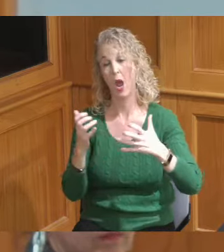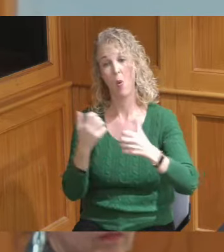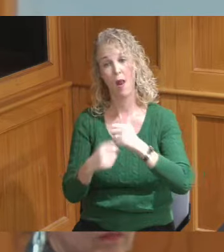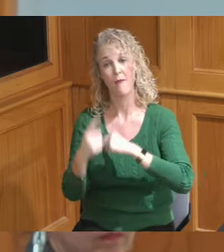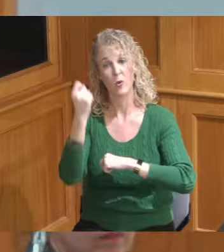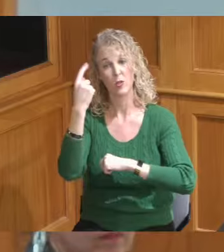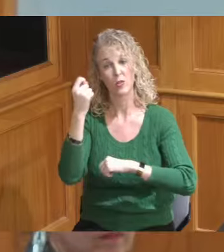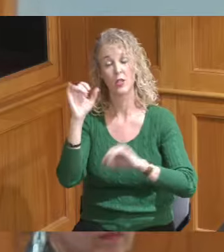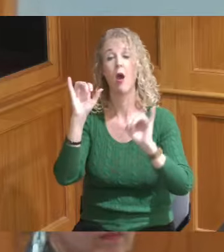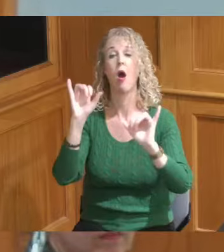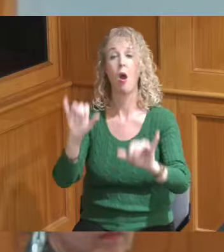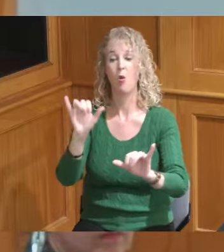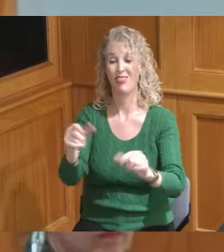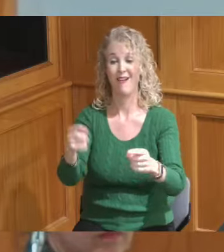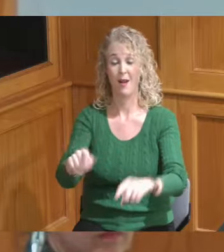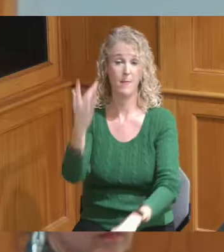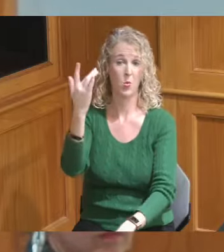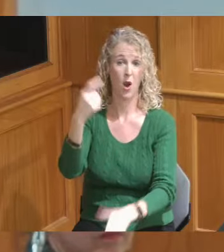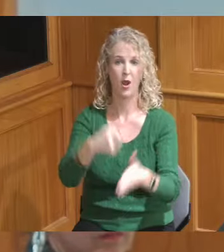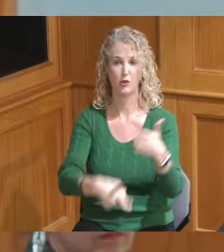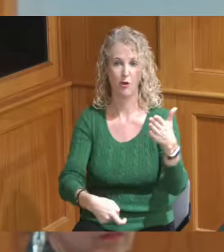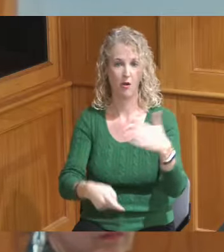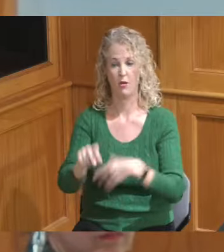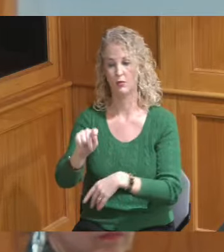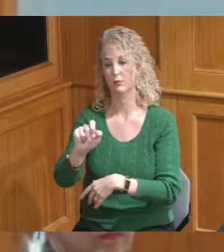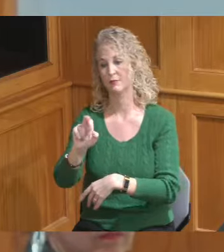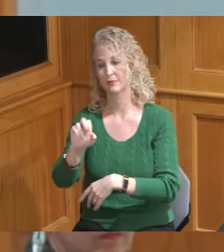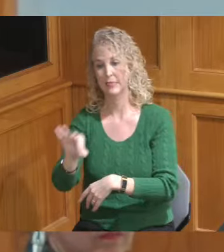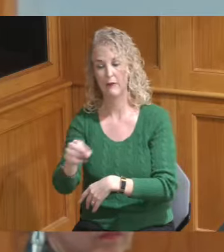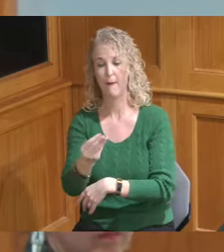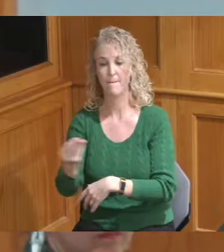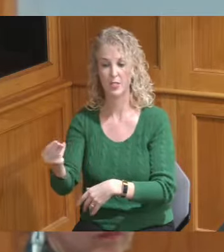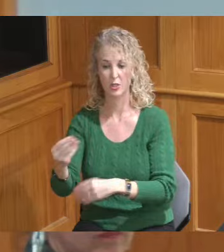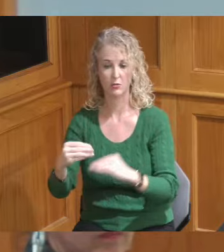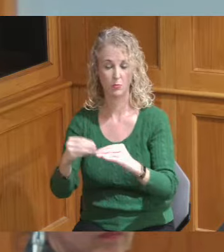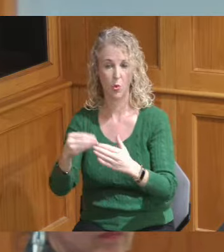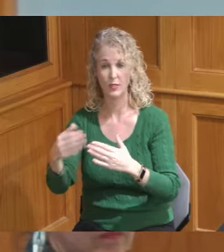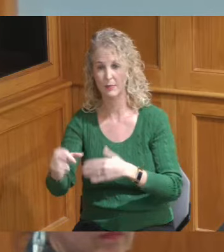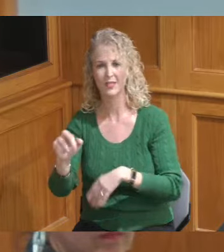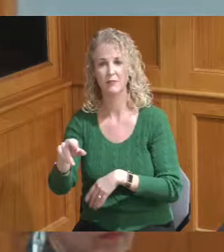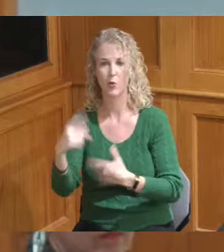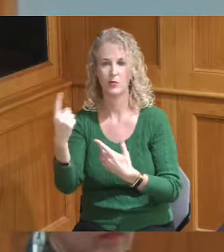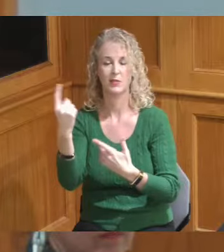that was just because cost of this materials went up or because there's a particular tariff on that